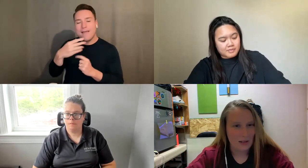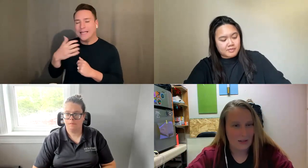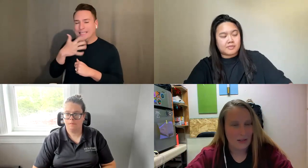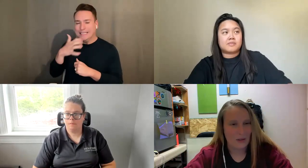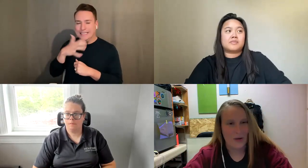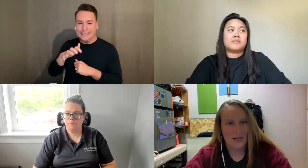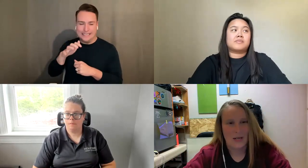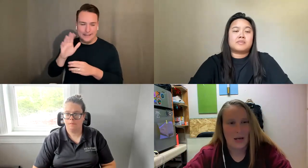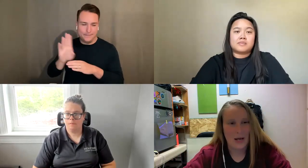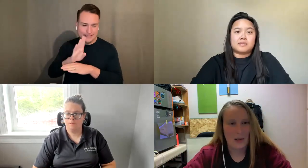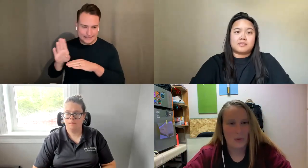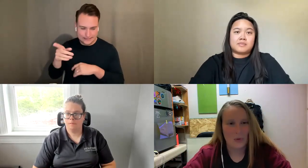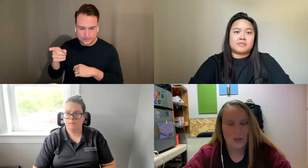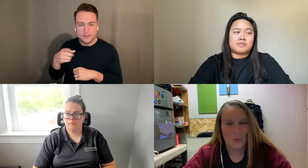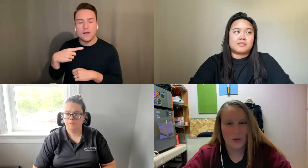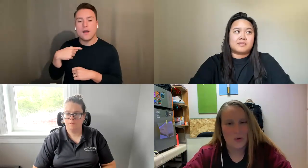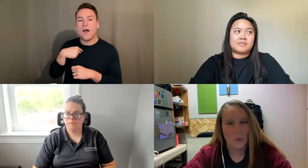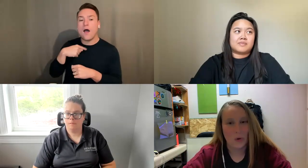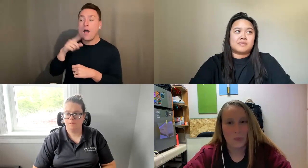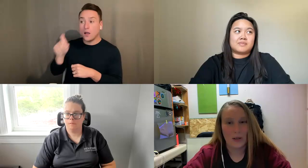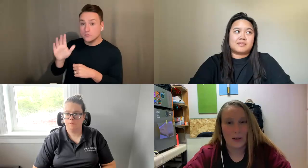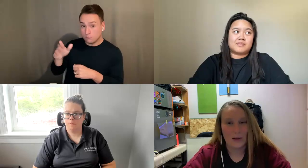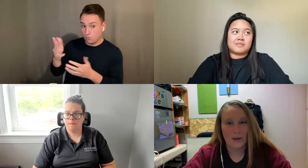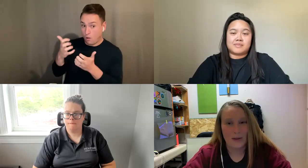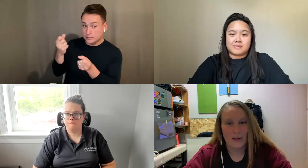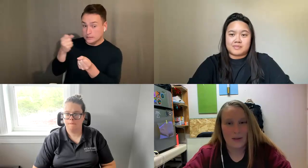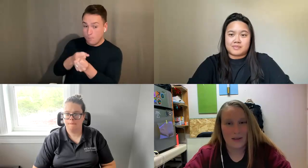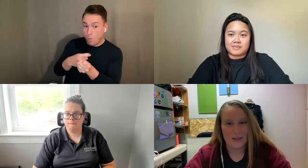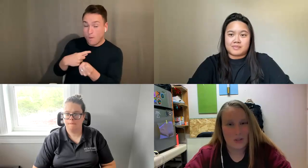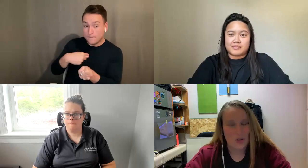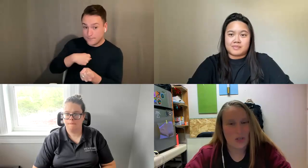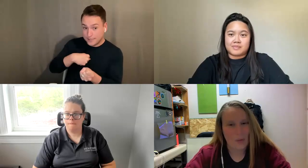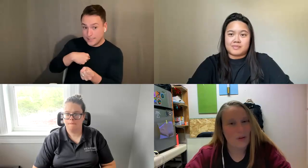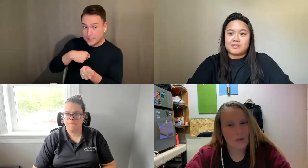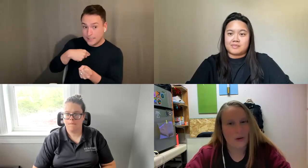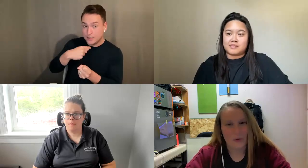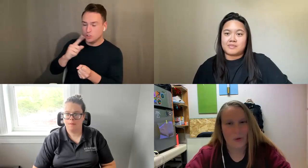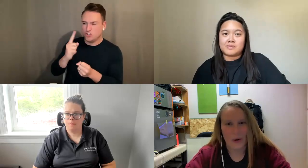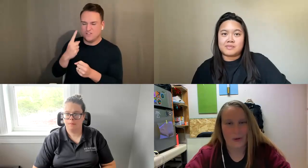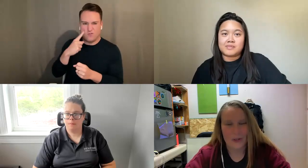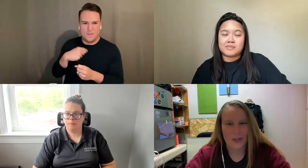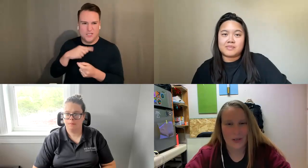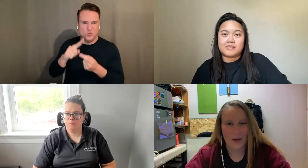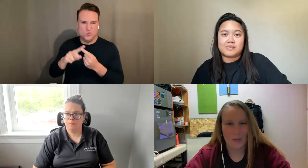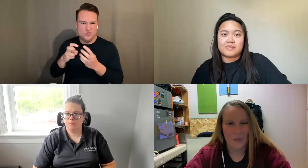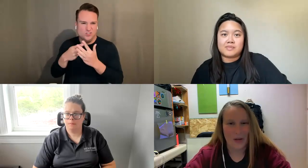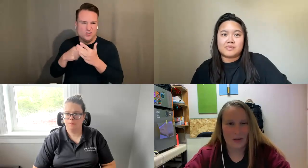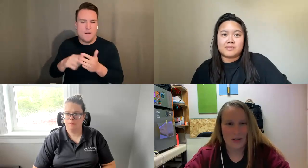And I said, hey, would you want to support me just to get my feet off the ground?